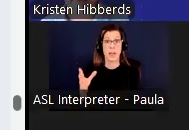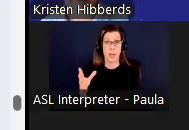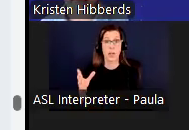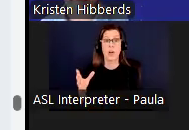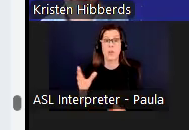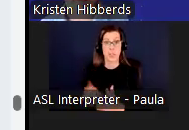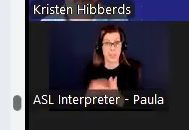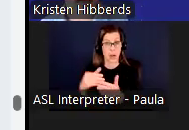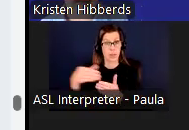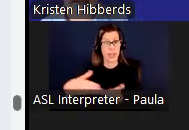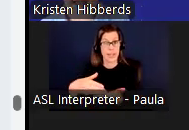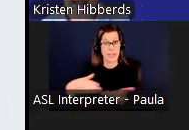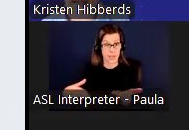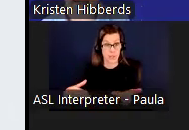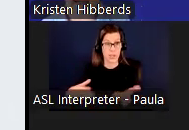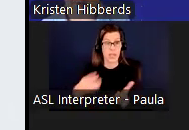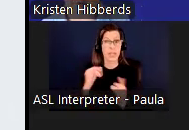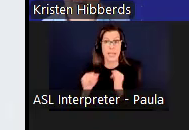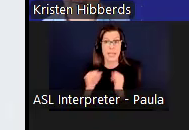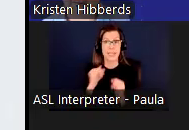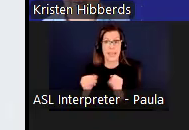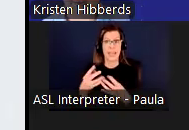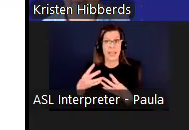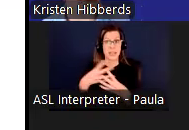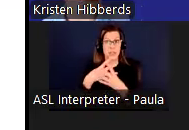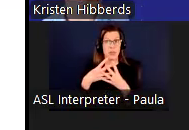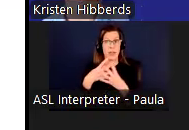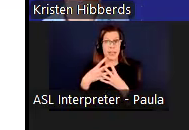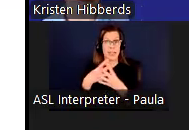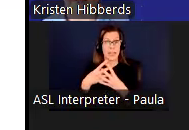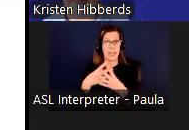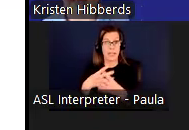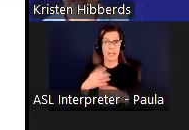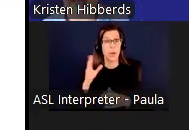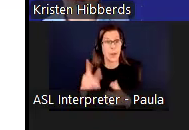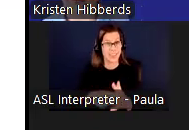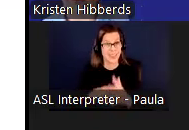and screening and I'm going to start us out.